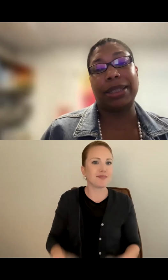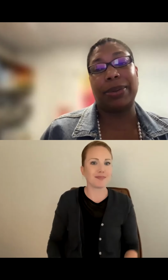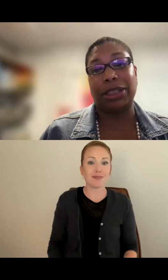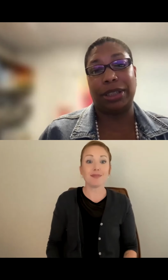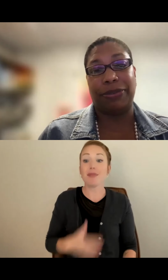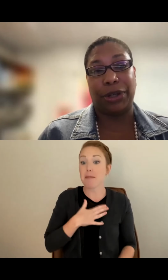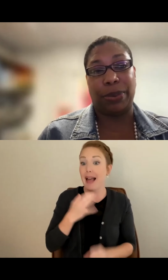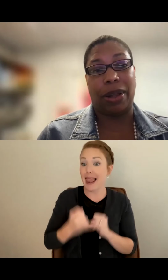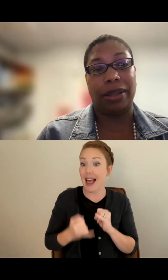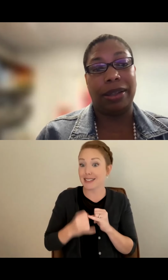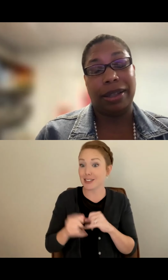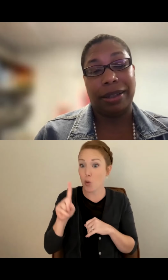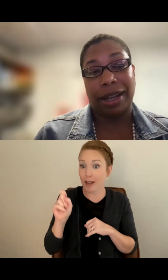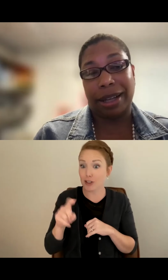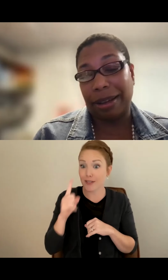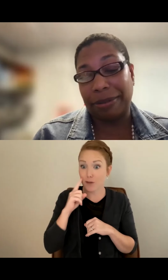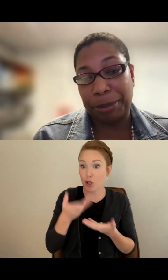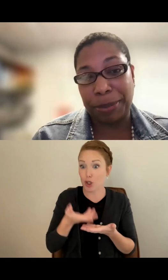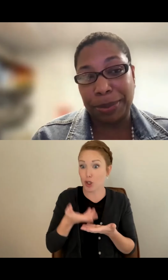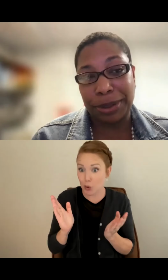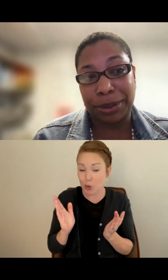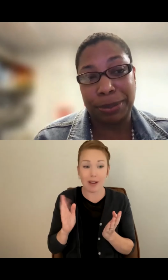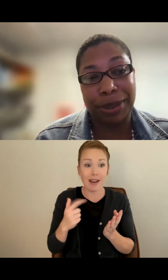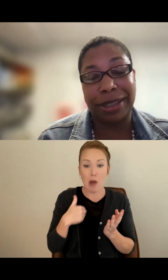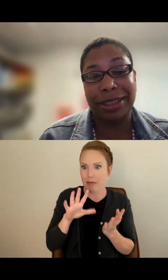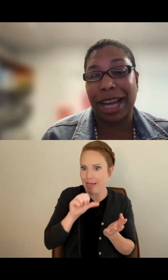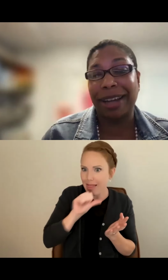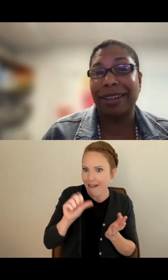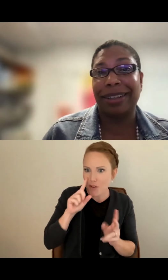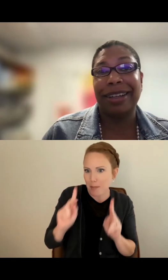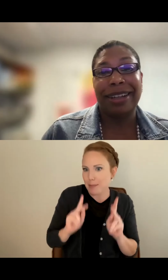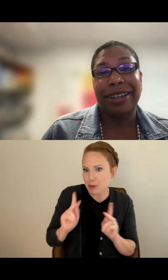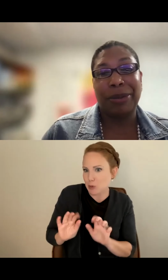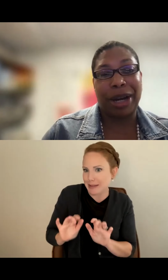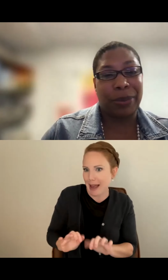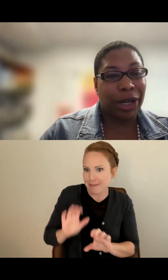My last question for you all, and I would love for people to put in the chat, no matter